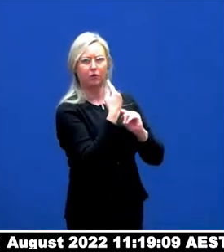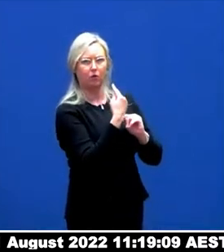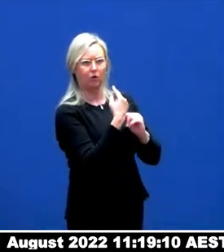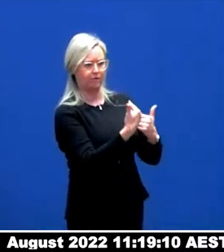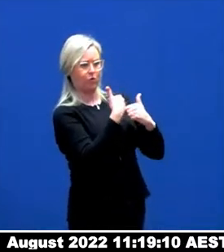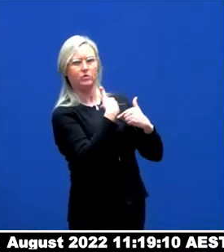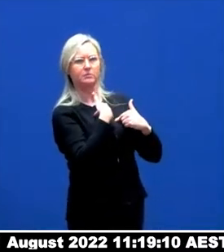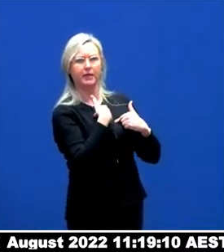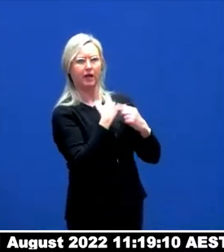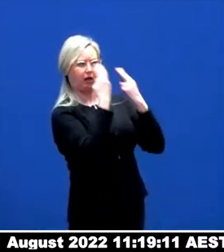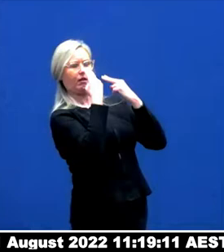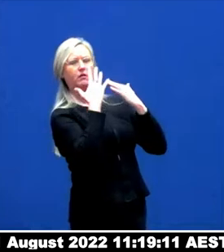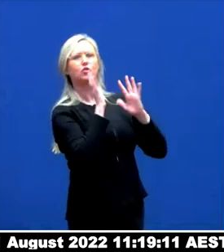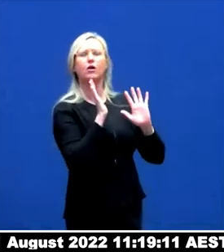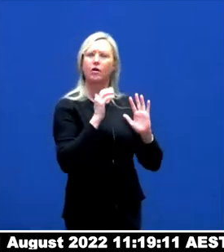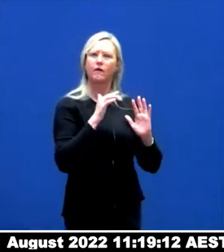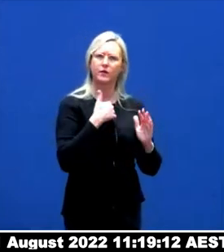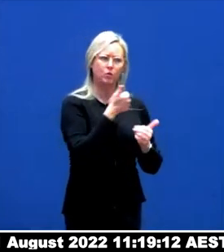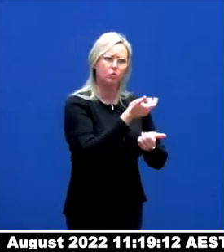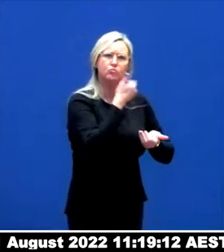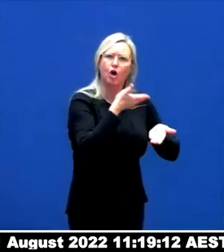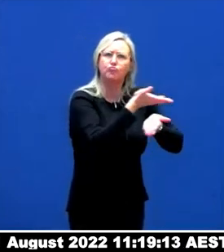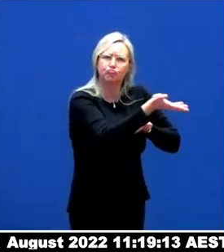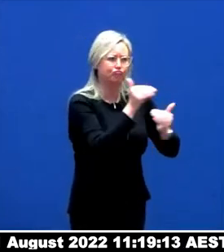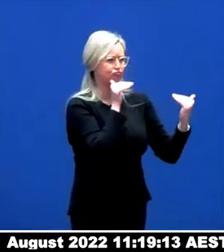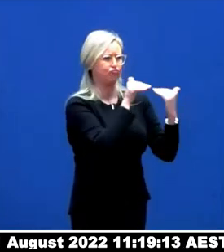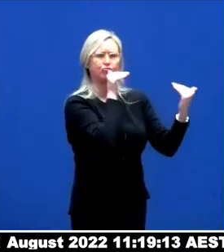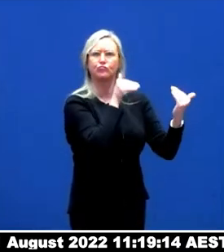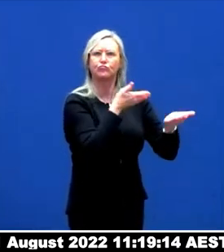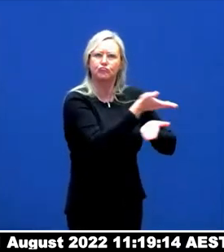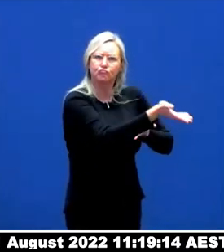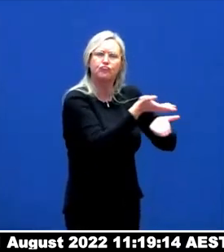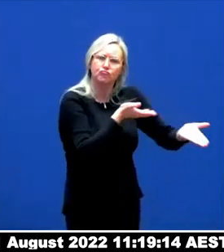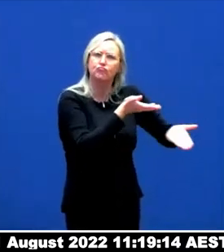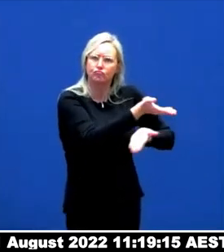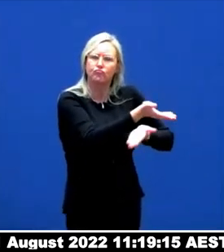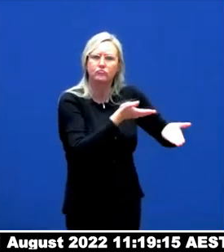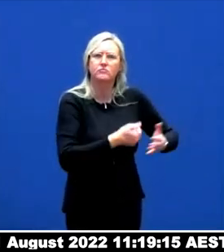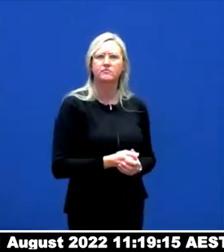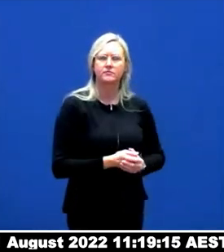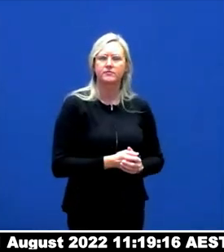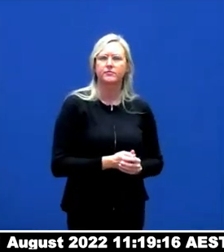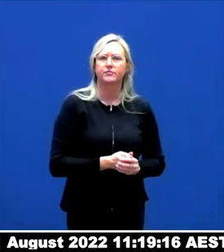But sometimes you felt there was a bit of change in what they do, in the sort of